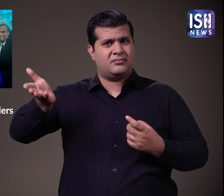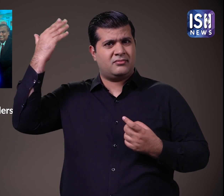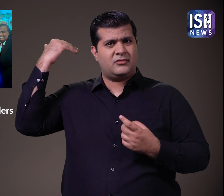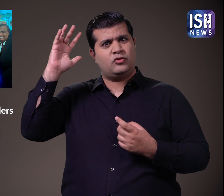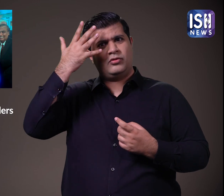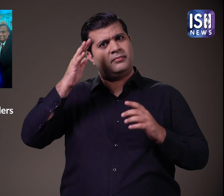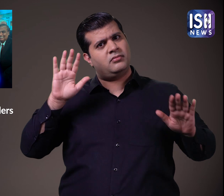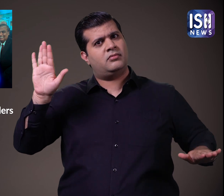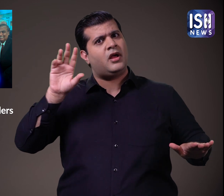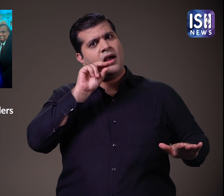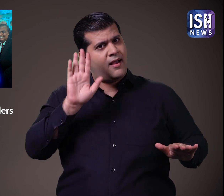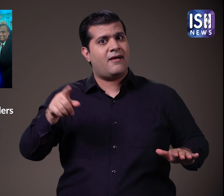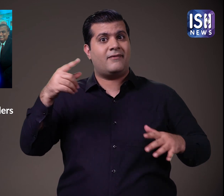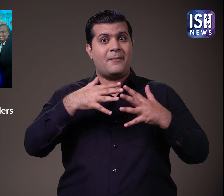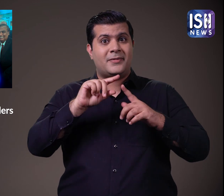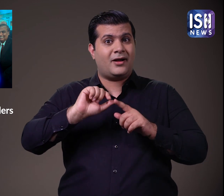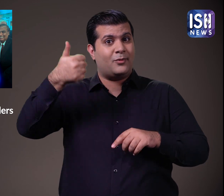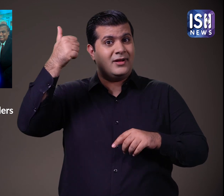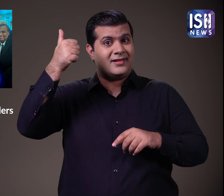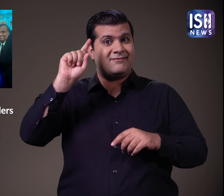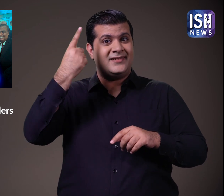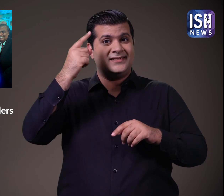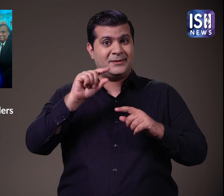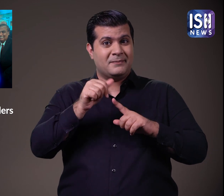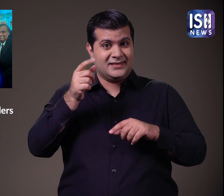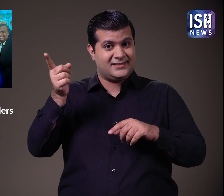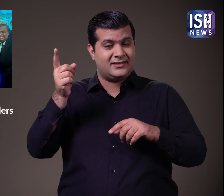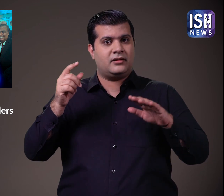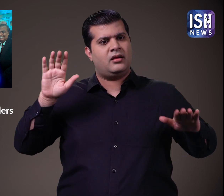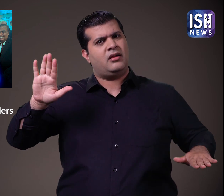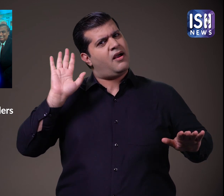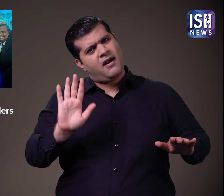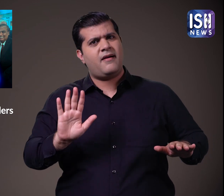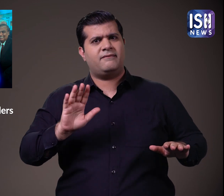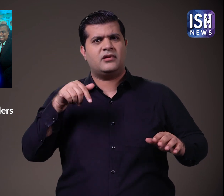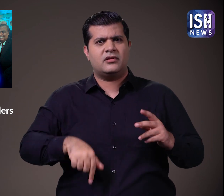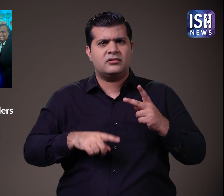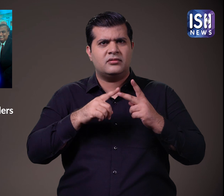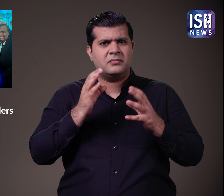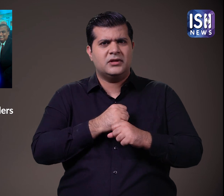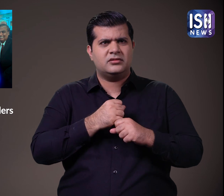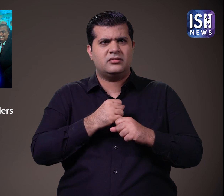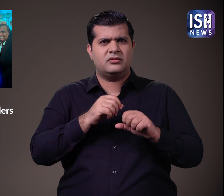When he first became President, he took the oath with his hand on the Bible, but this time, he did not.